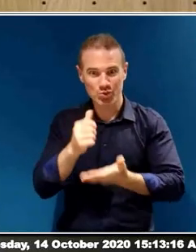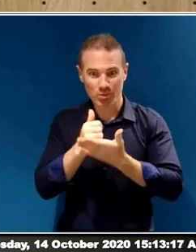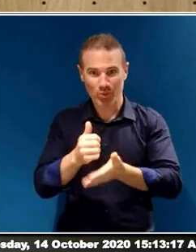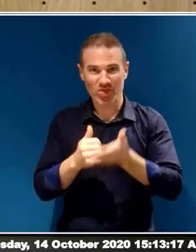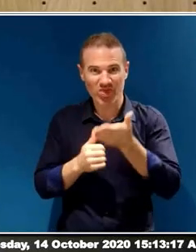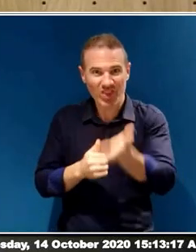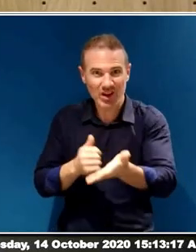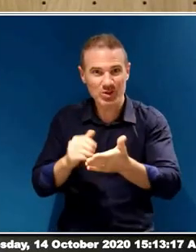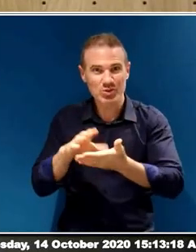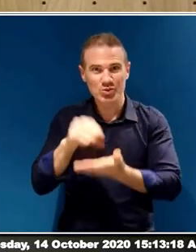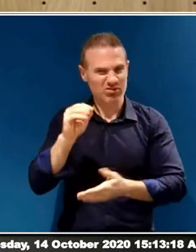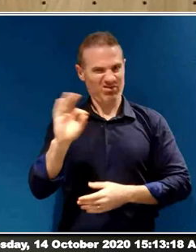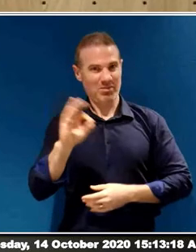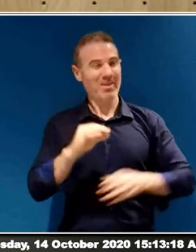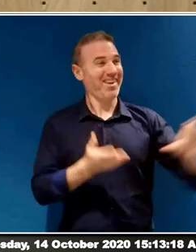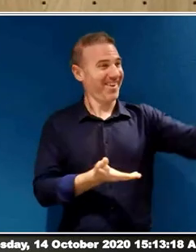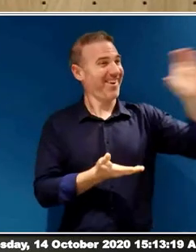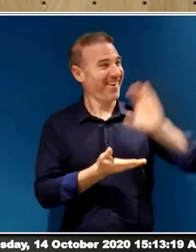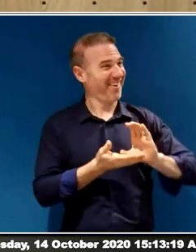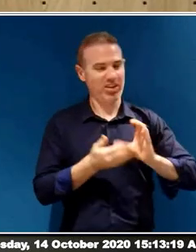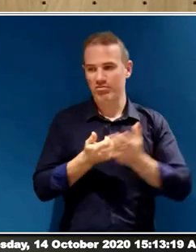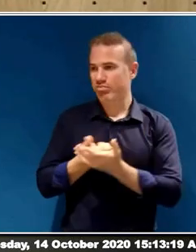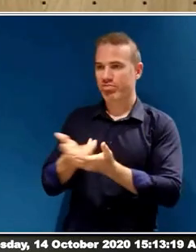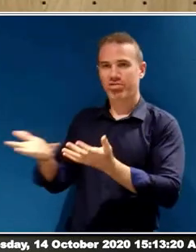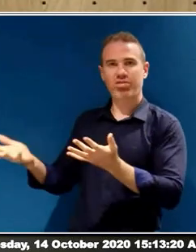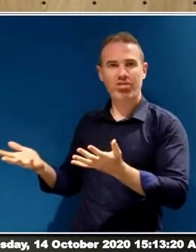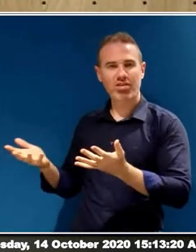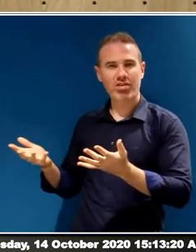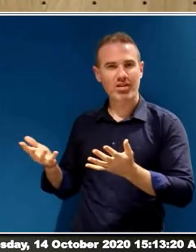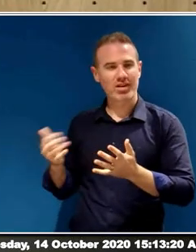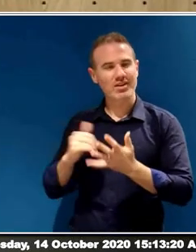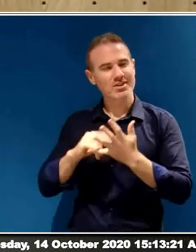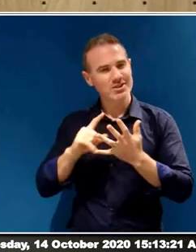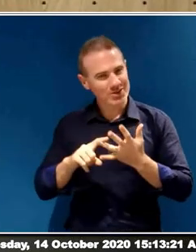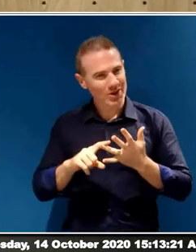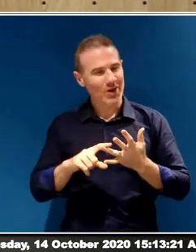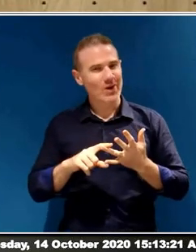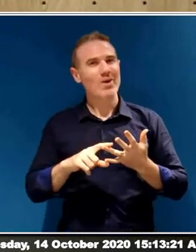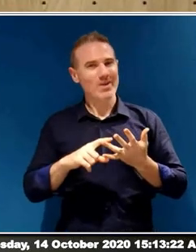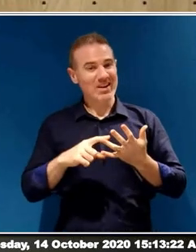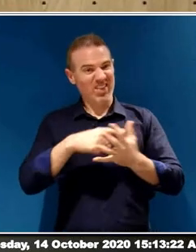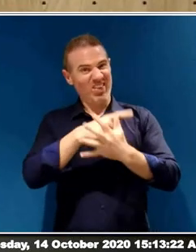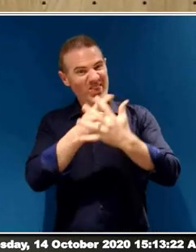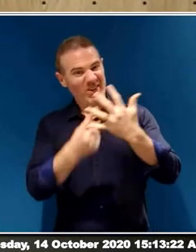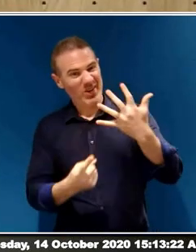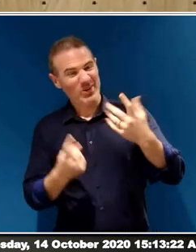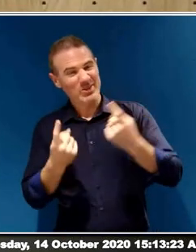So all of those things, I think, impact our understanding of "reasonable". All right.